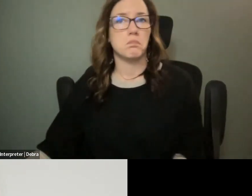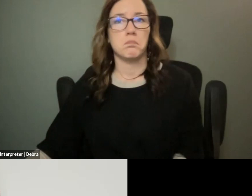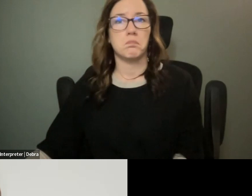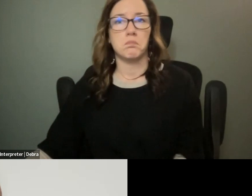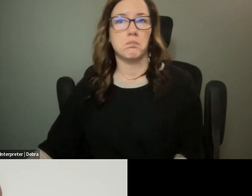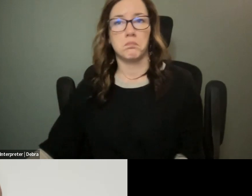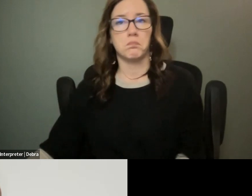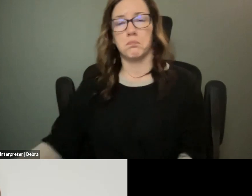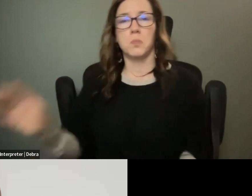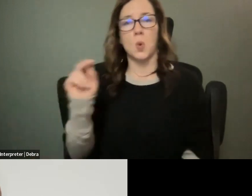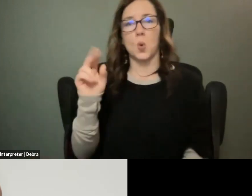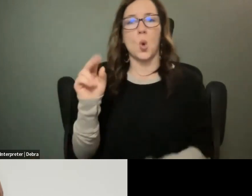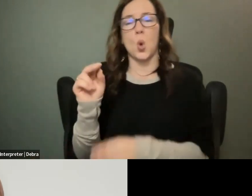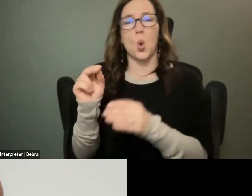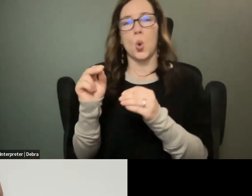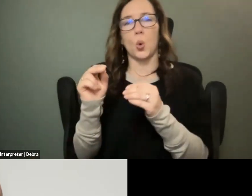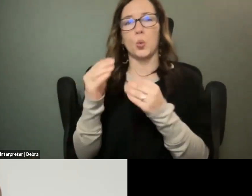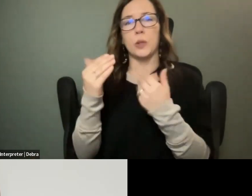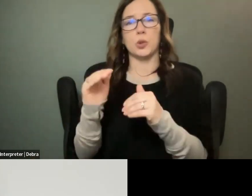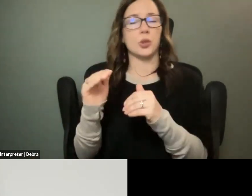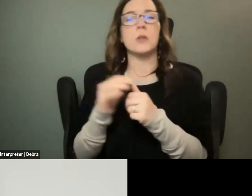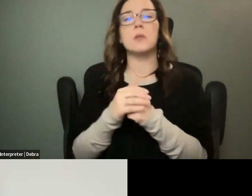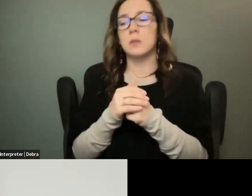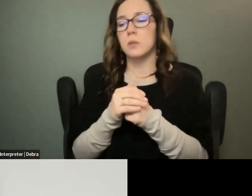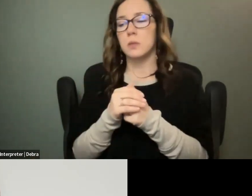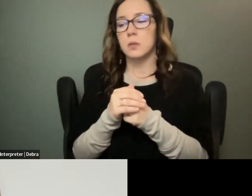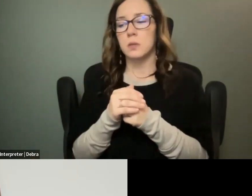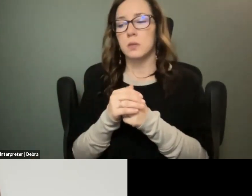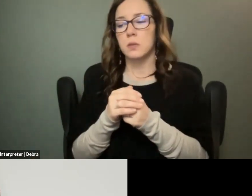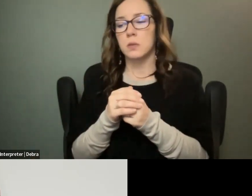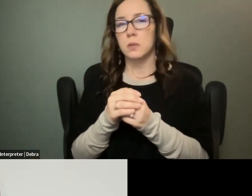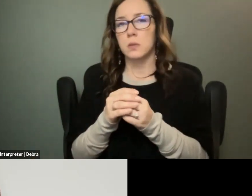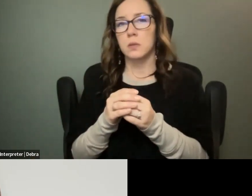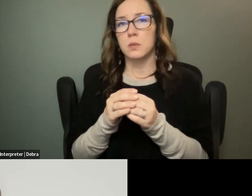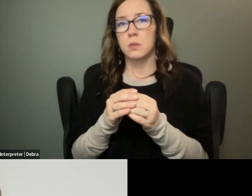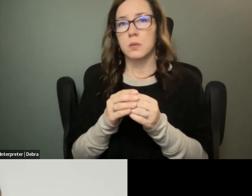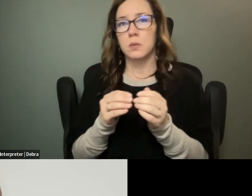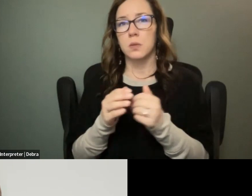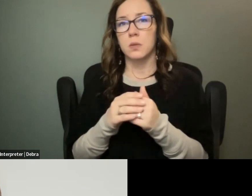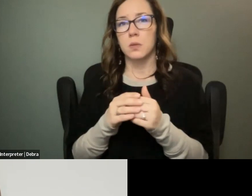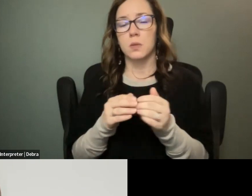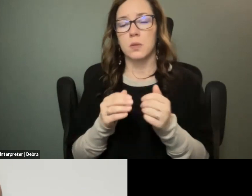topics but just as long as your